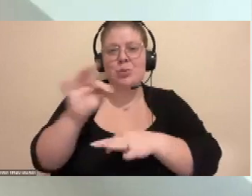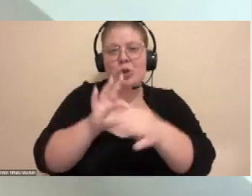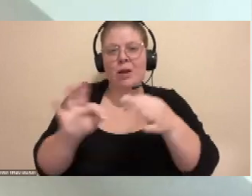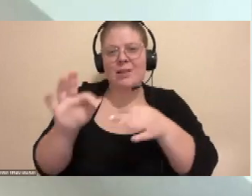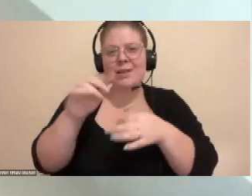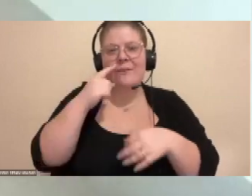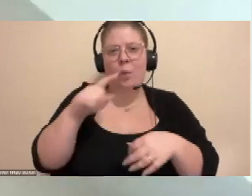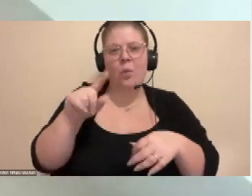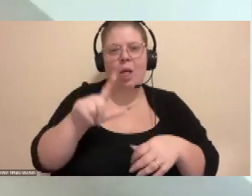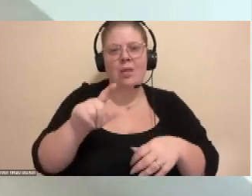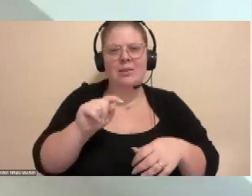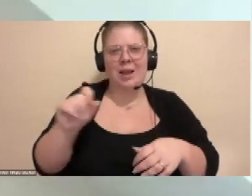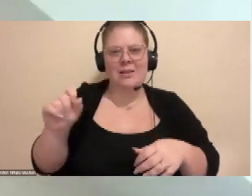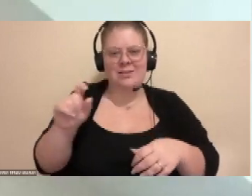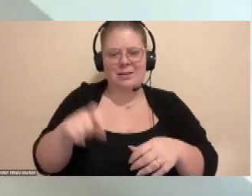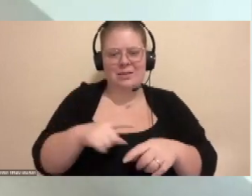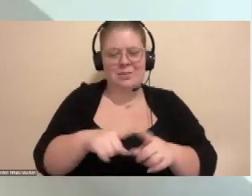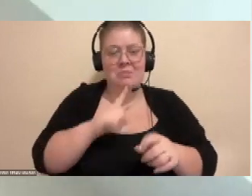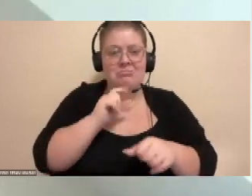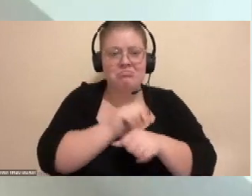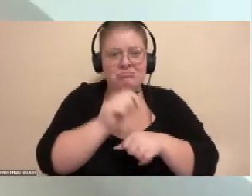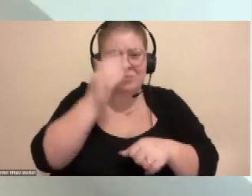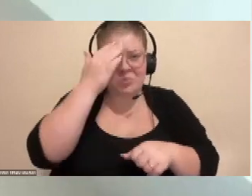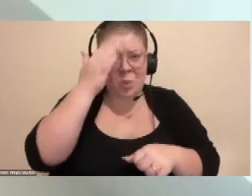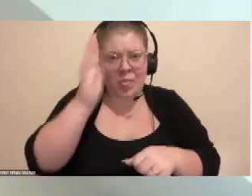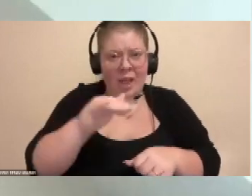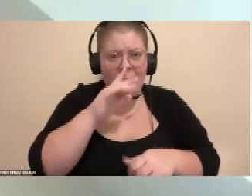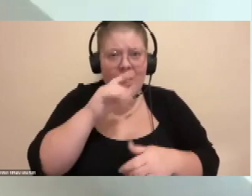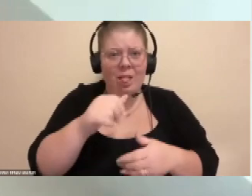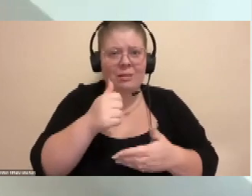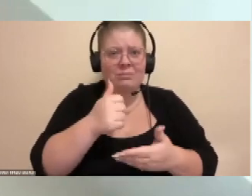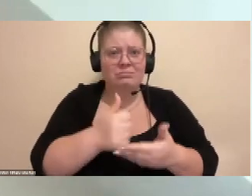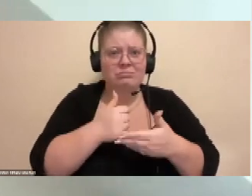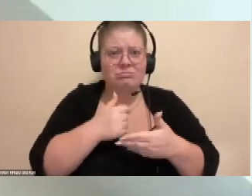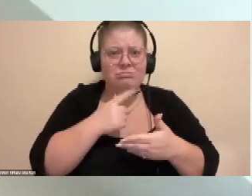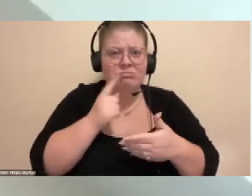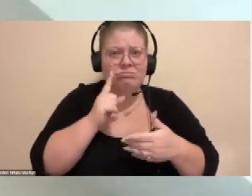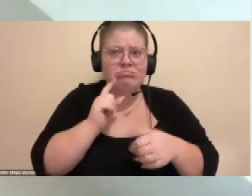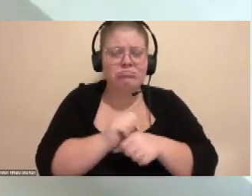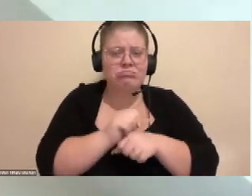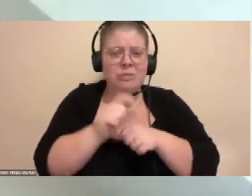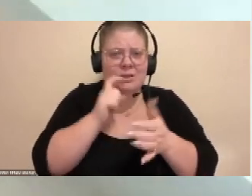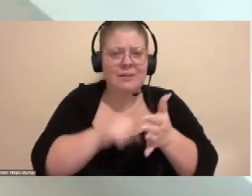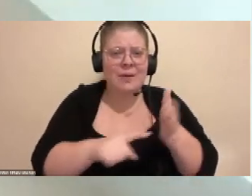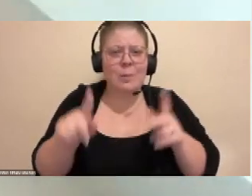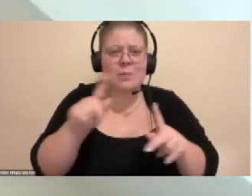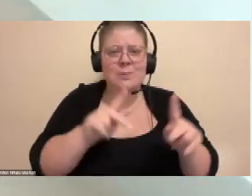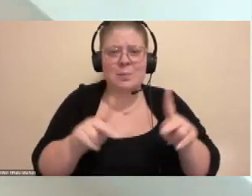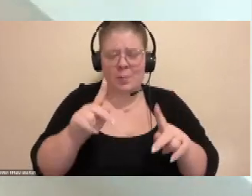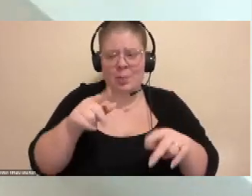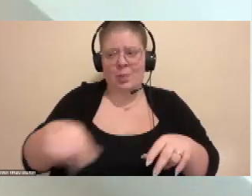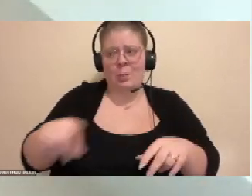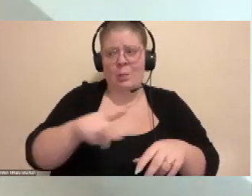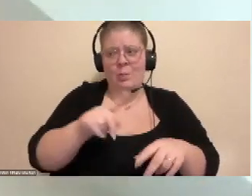We don't really know if the people who are reporting those functional impairments are using LTSS or